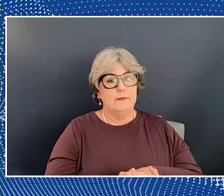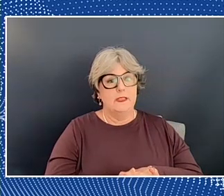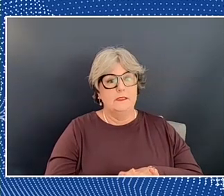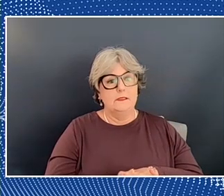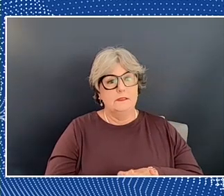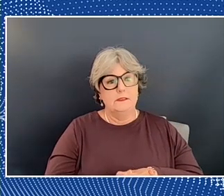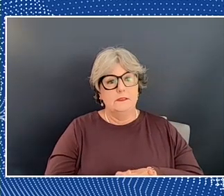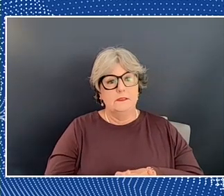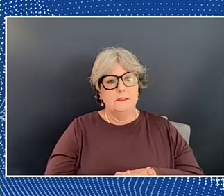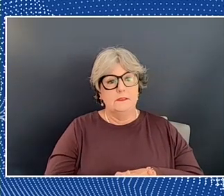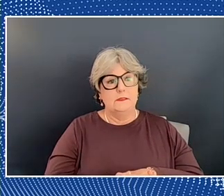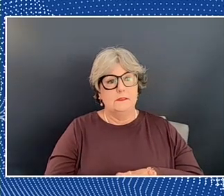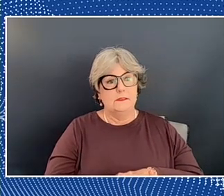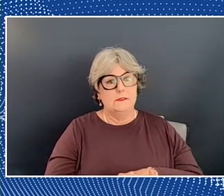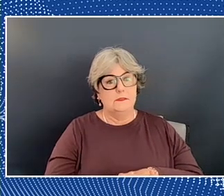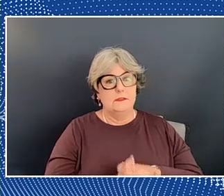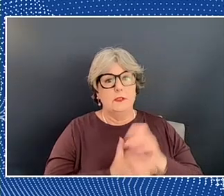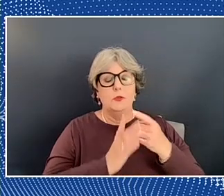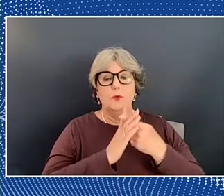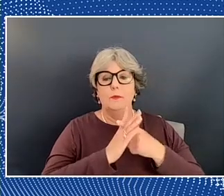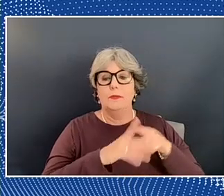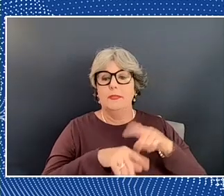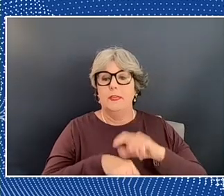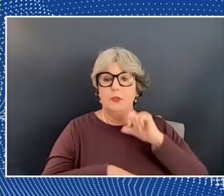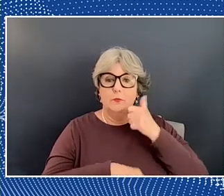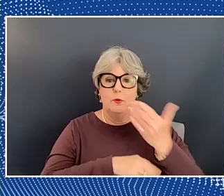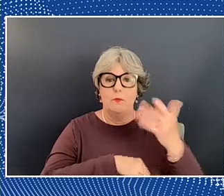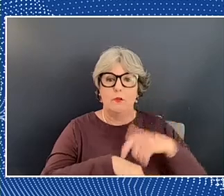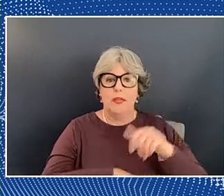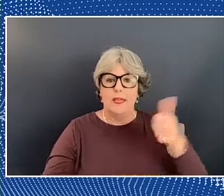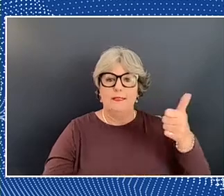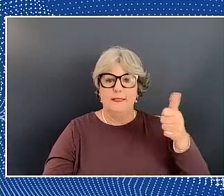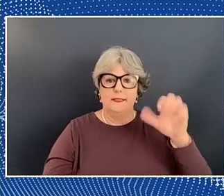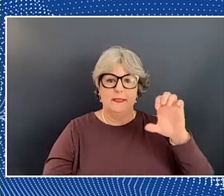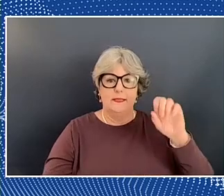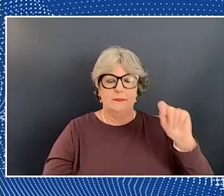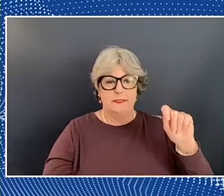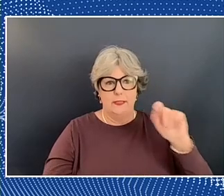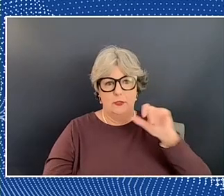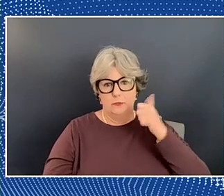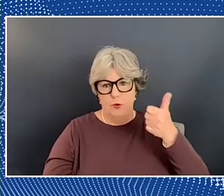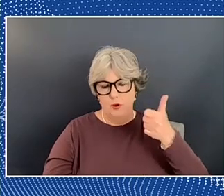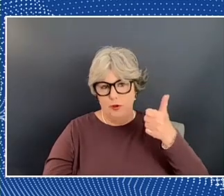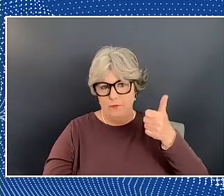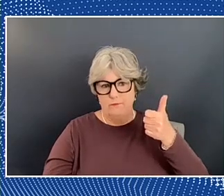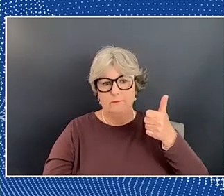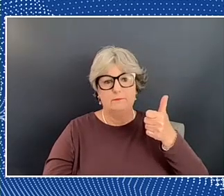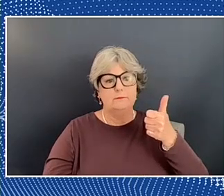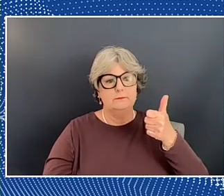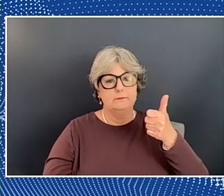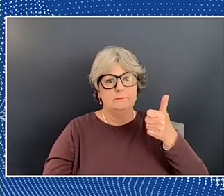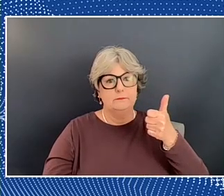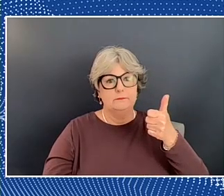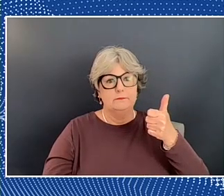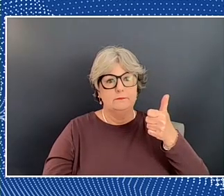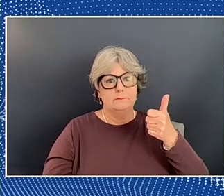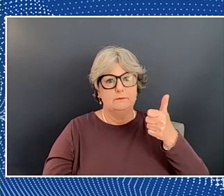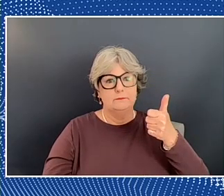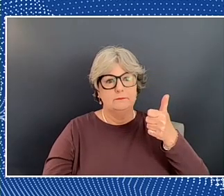And we begin at 10:00 a.m. Eastern Standard tomorrow for our official